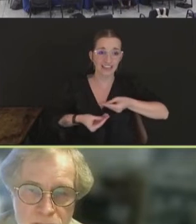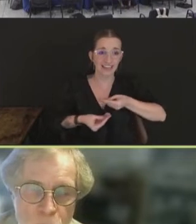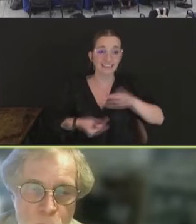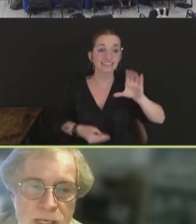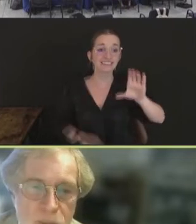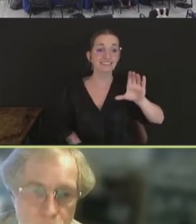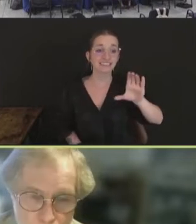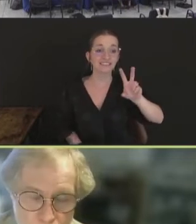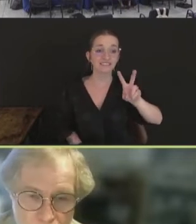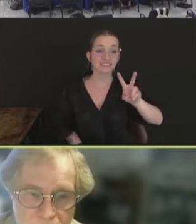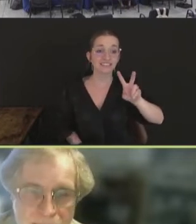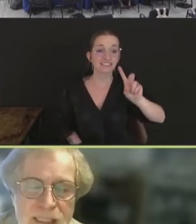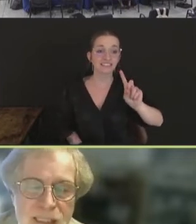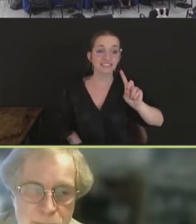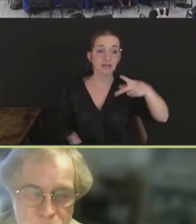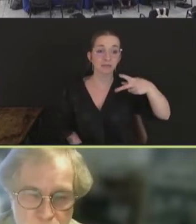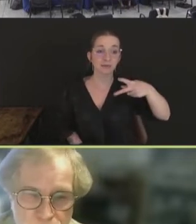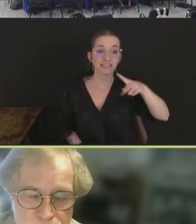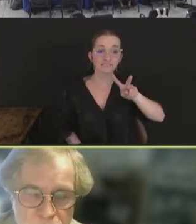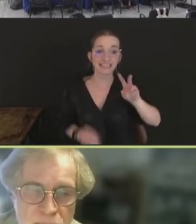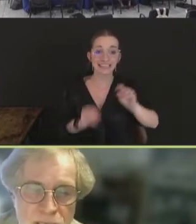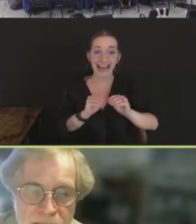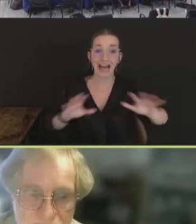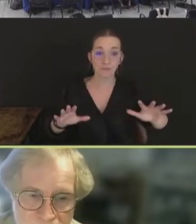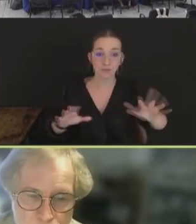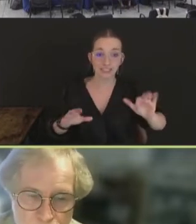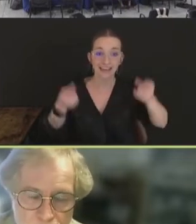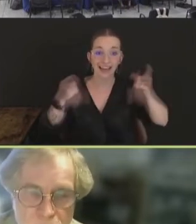already occurring at the time of the switch, not found.